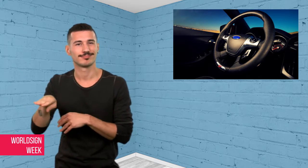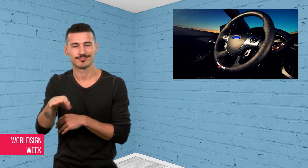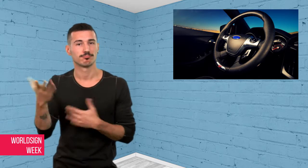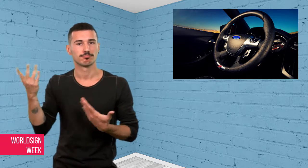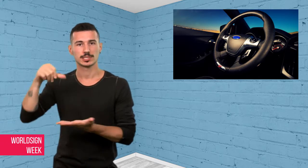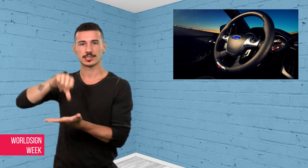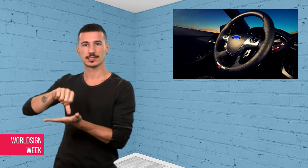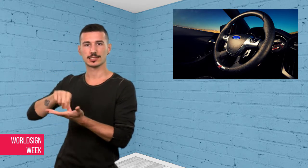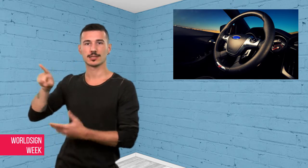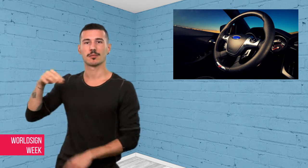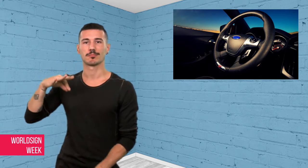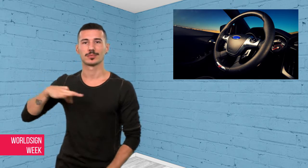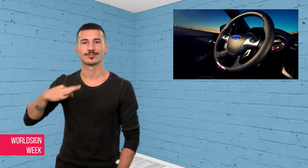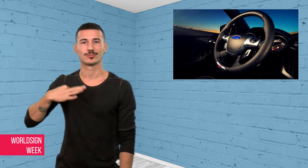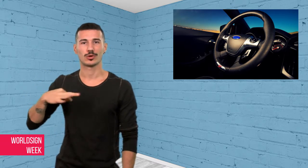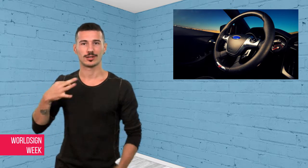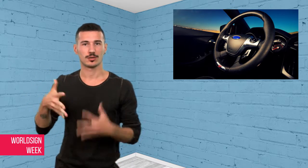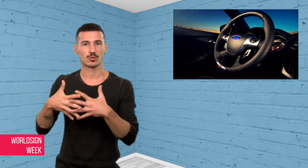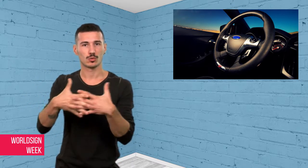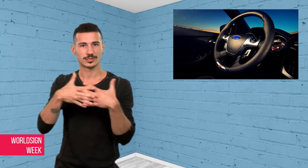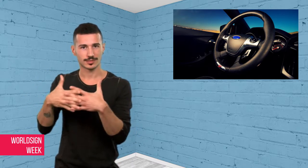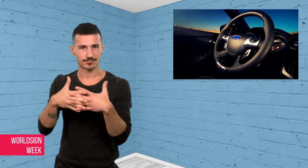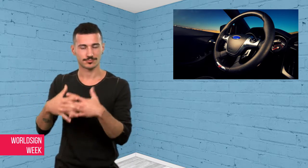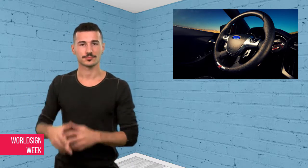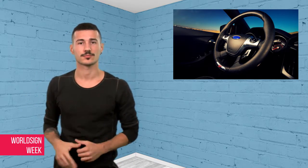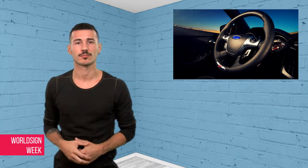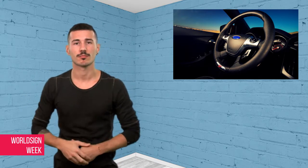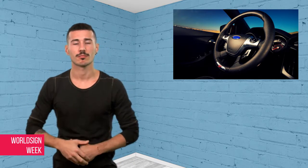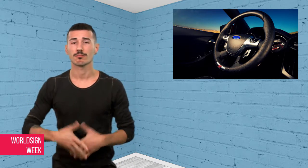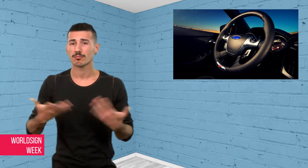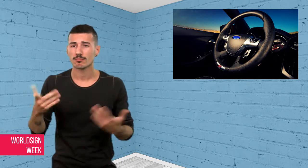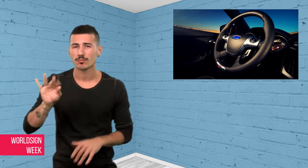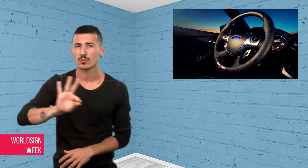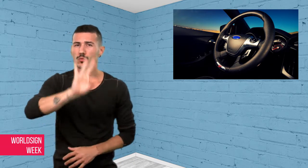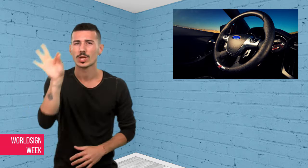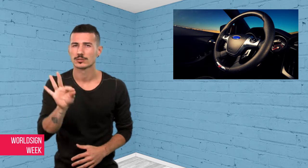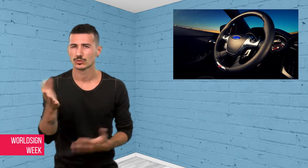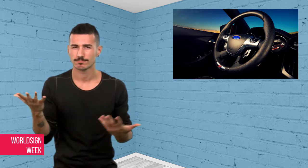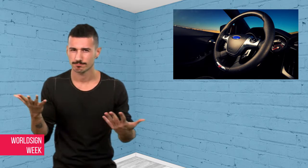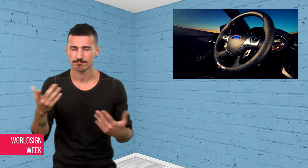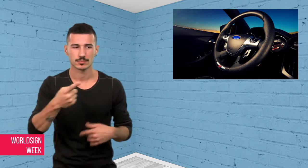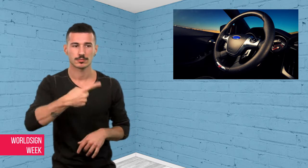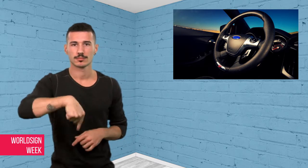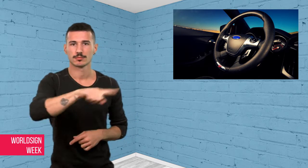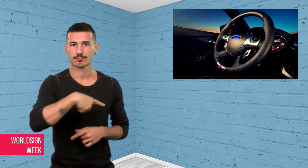trials of their own self-driving cars in Pittsburgh, USA.